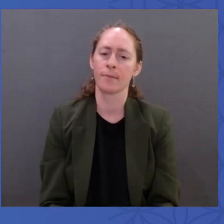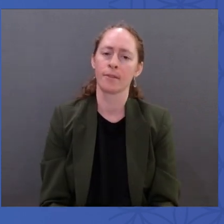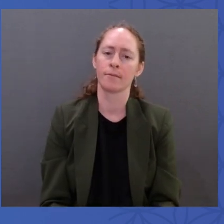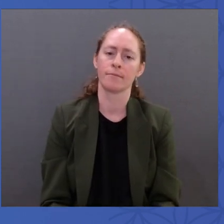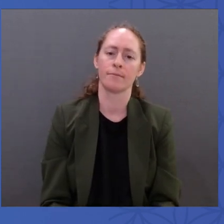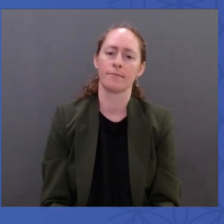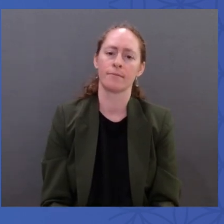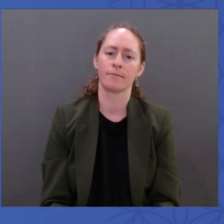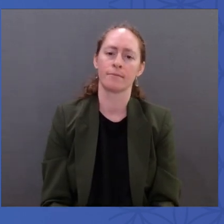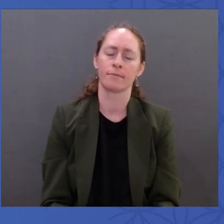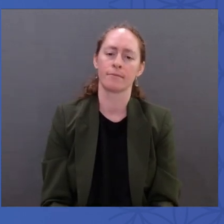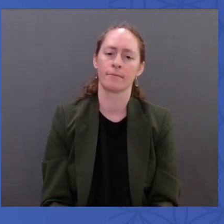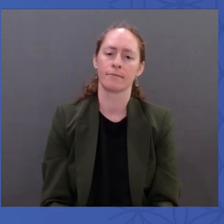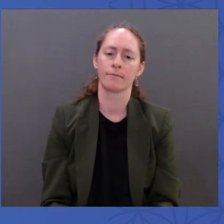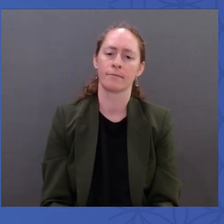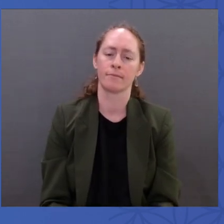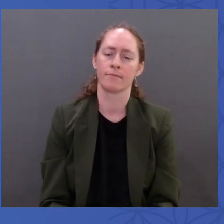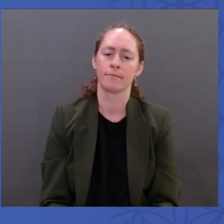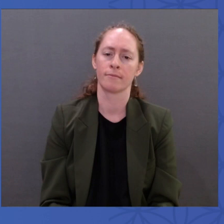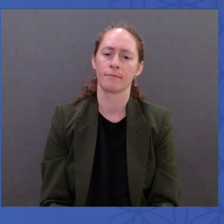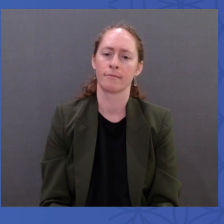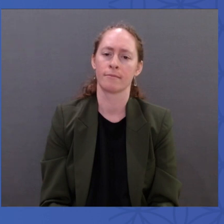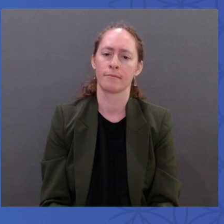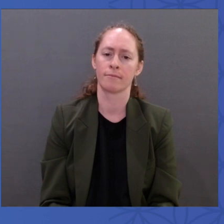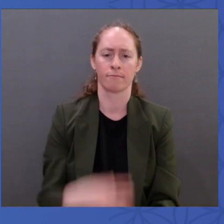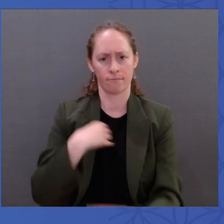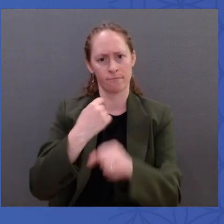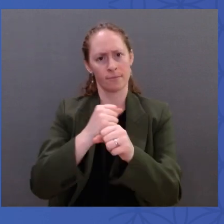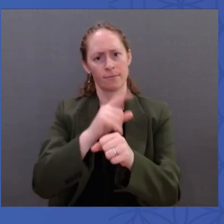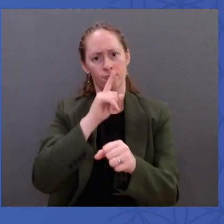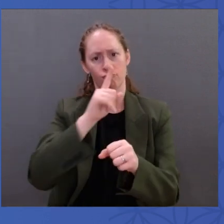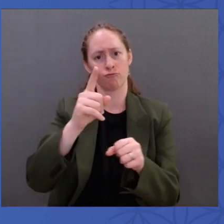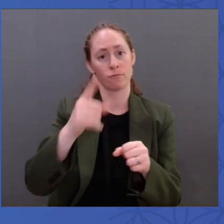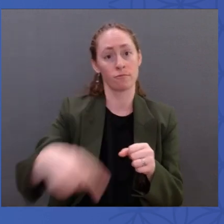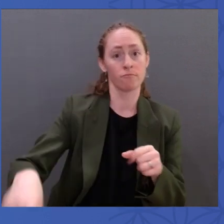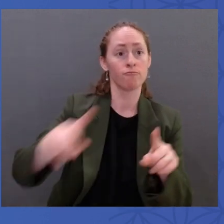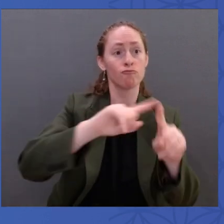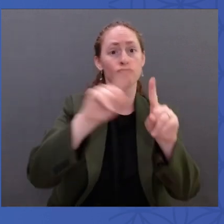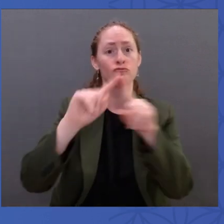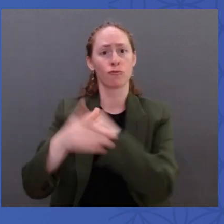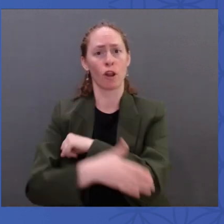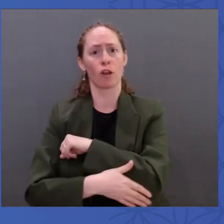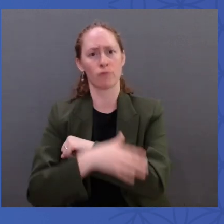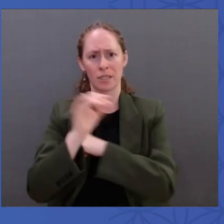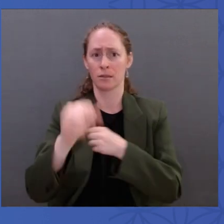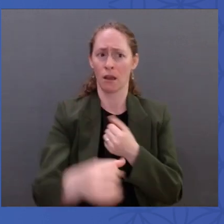can be fully participate. Lastly, we must encourage synergy